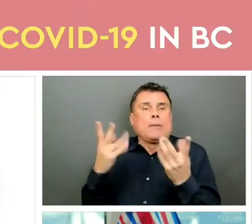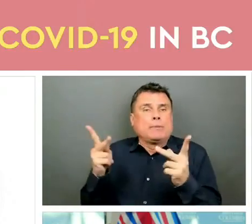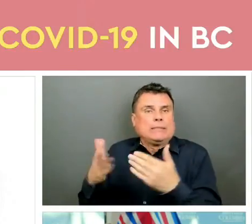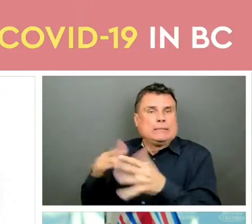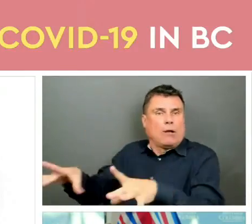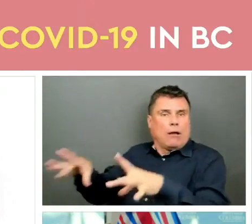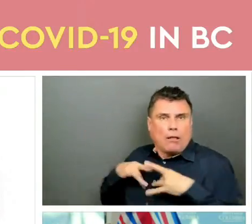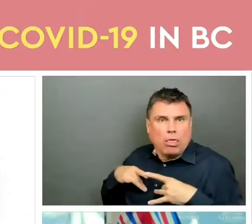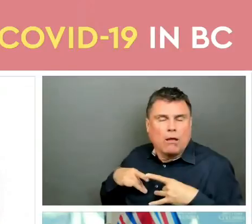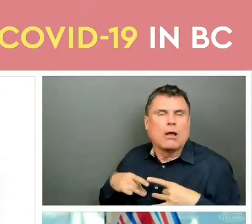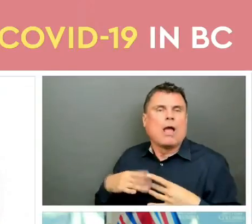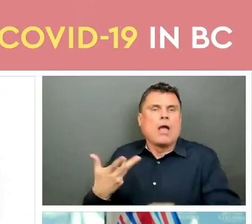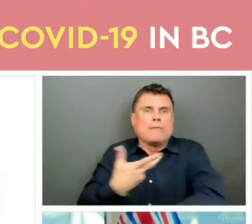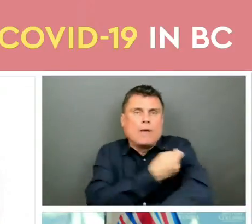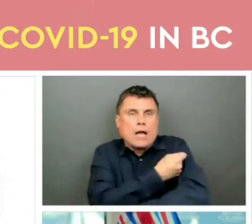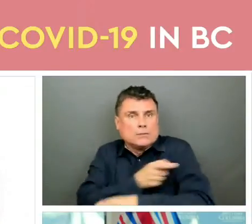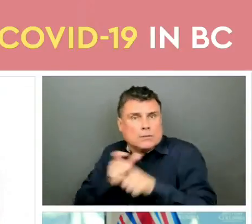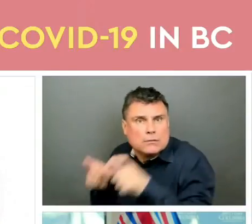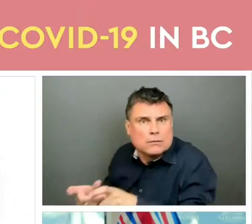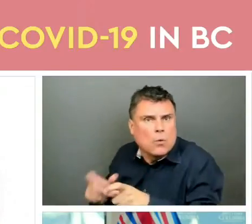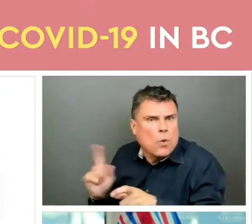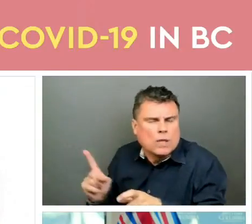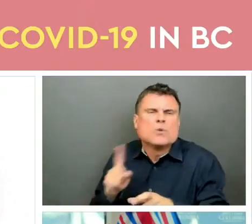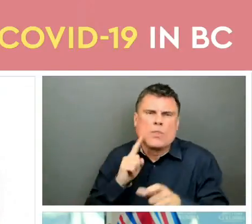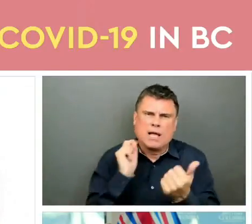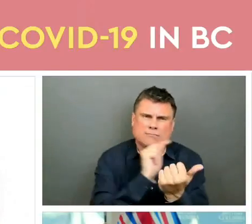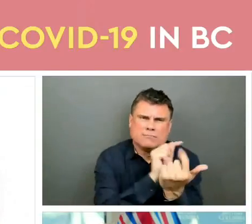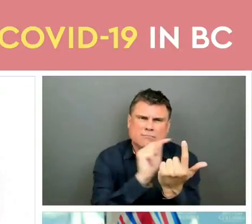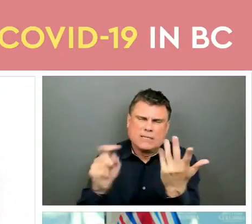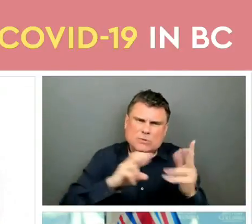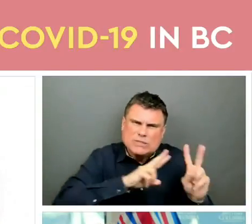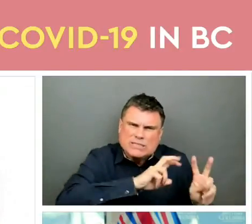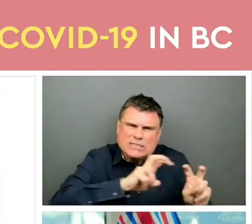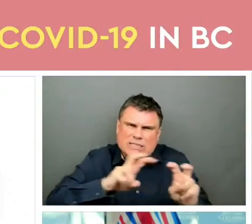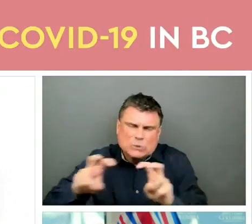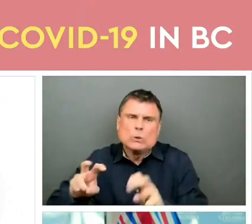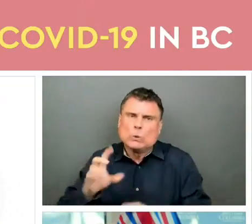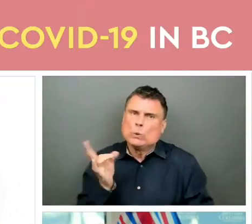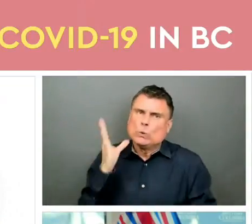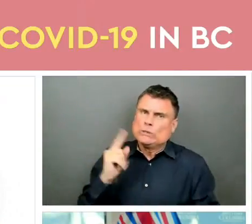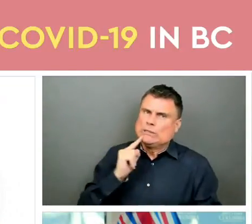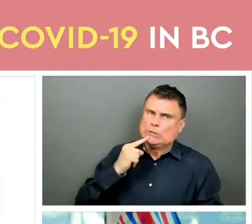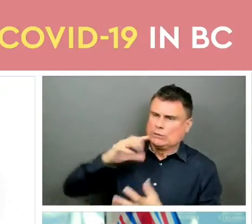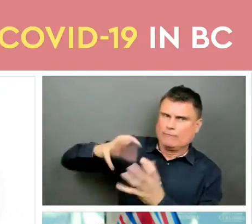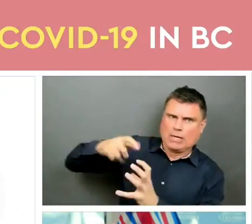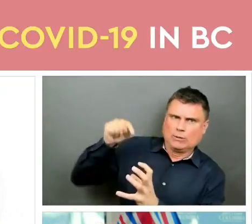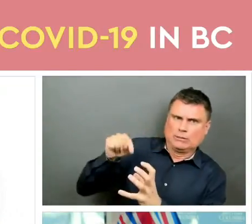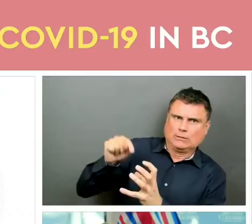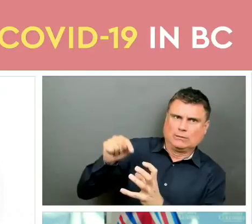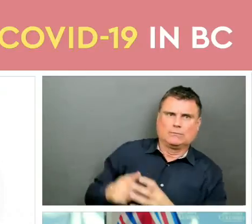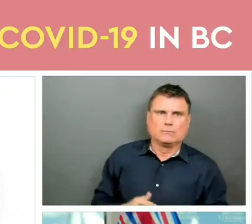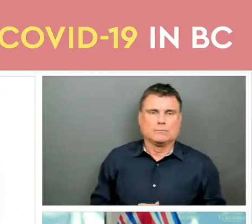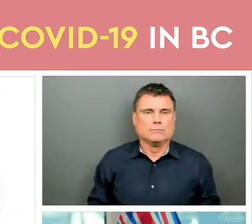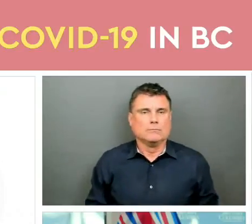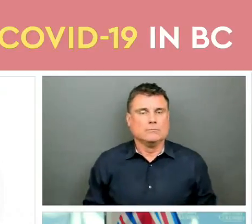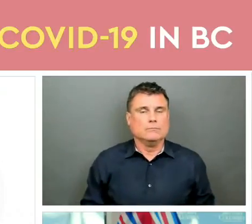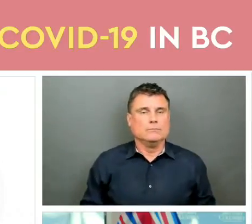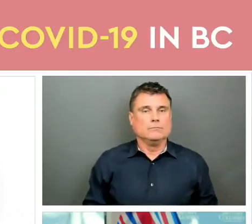have severe outcomes. We also note that existing health measures that have been